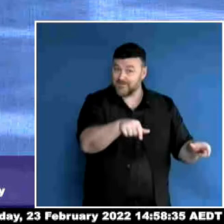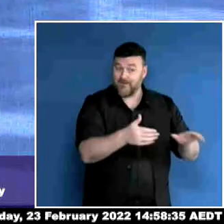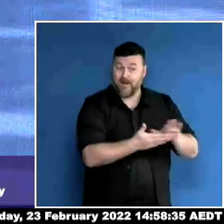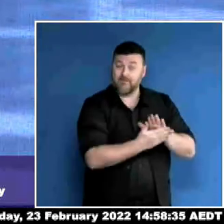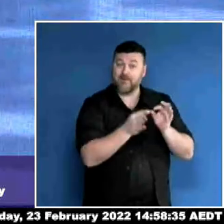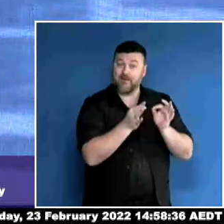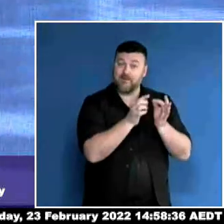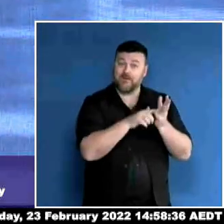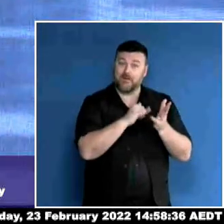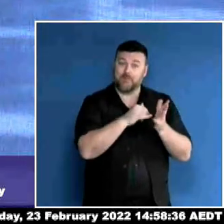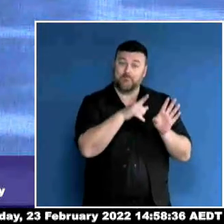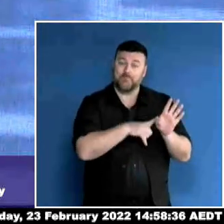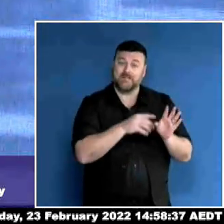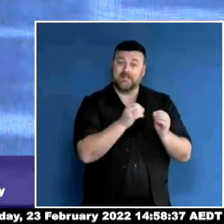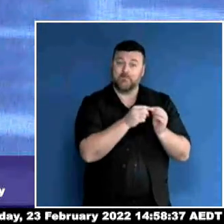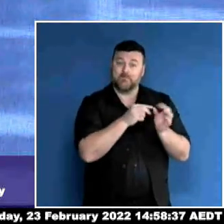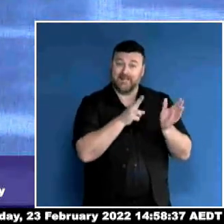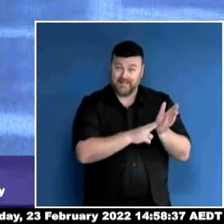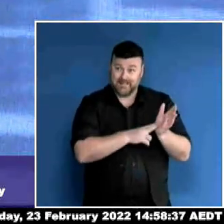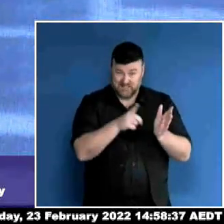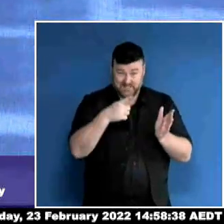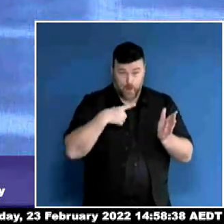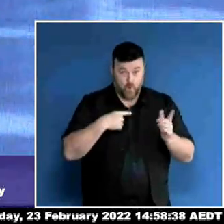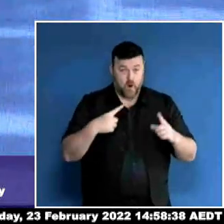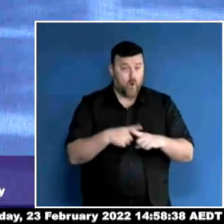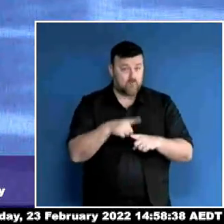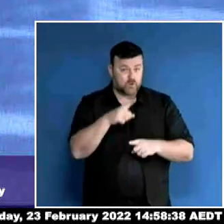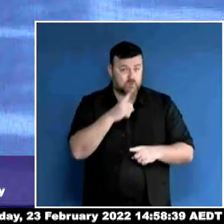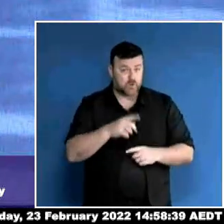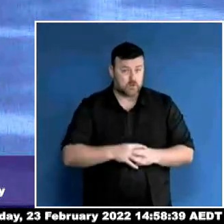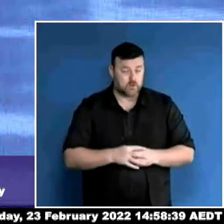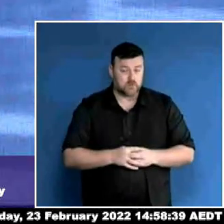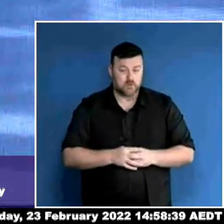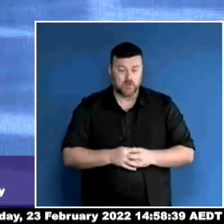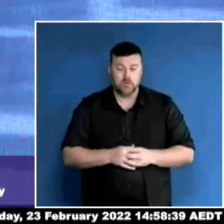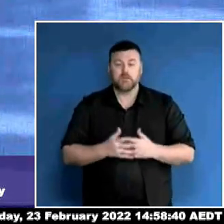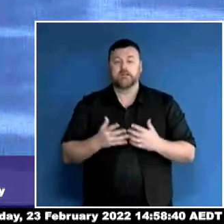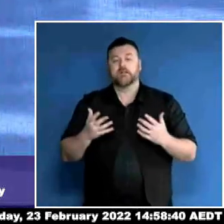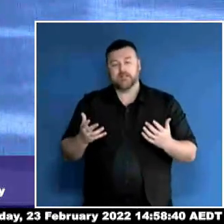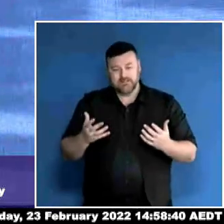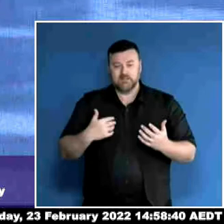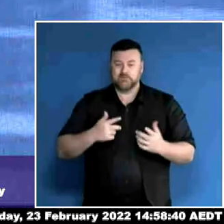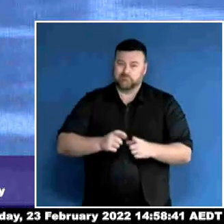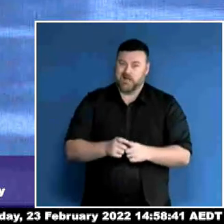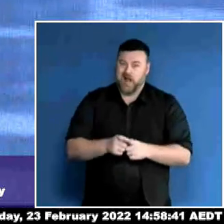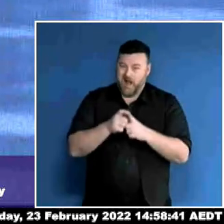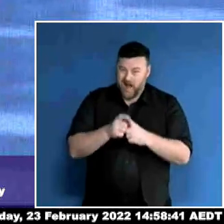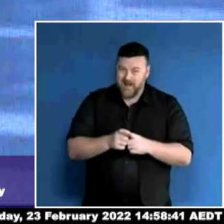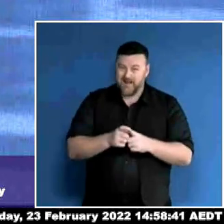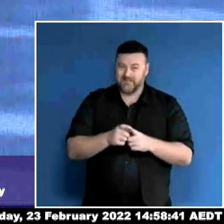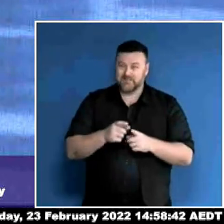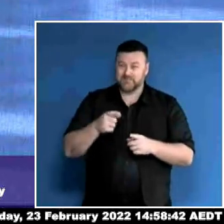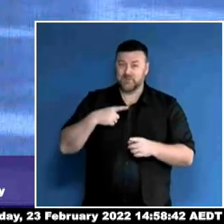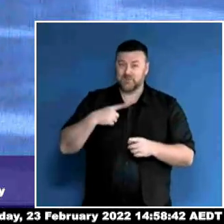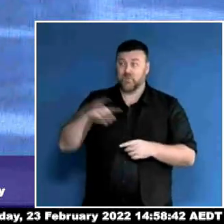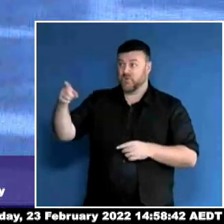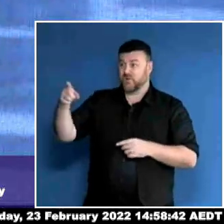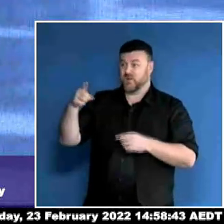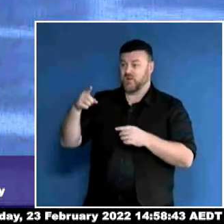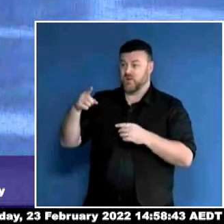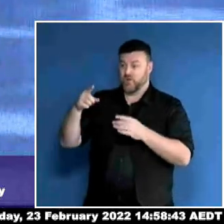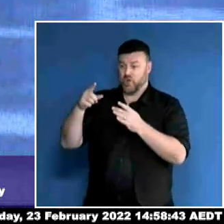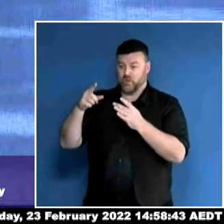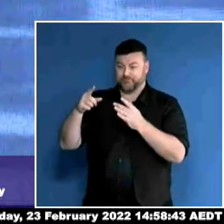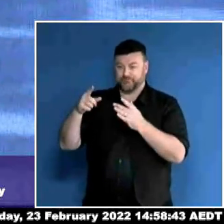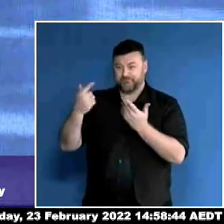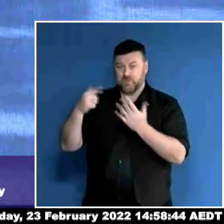Yes, it's very hard to - to have a job coach where the job coach wants to place